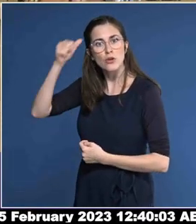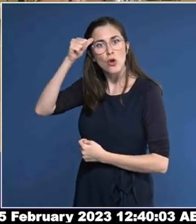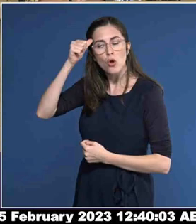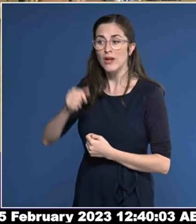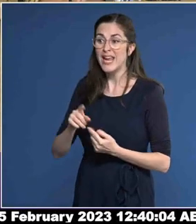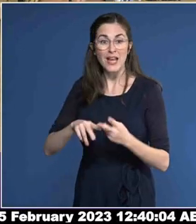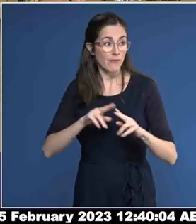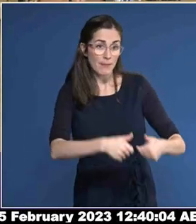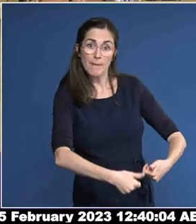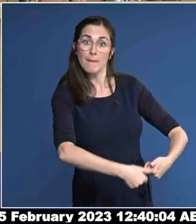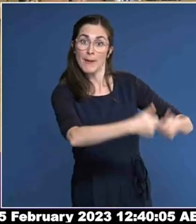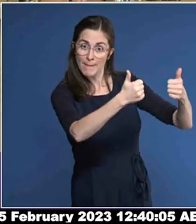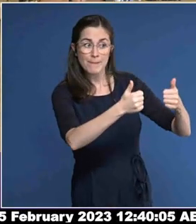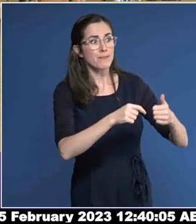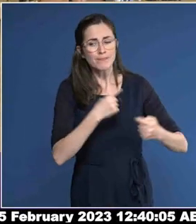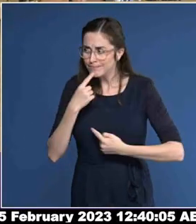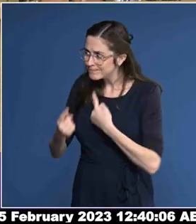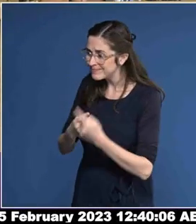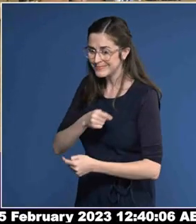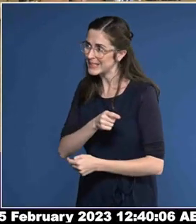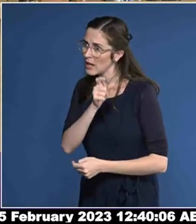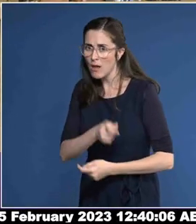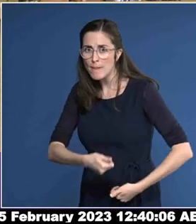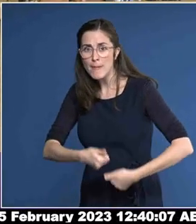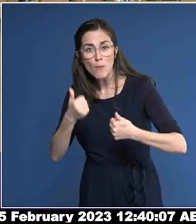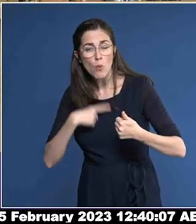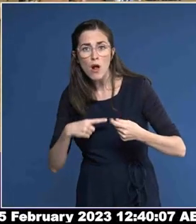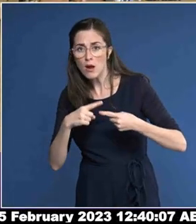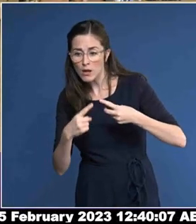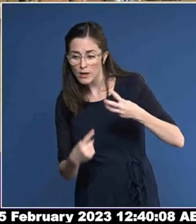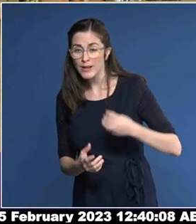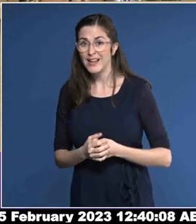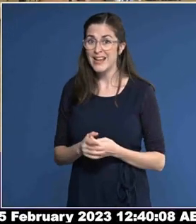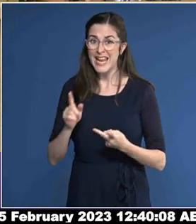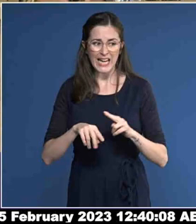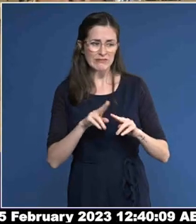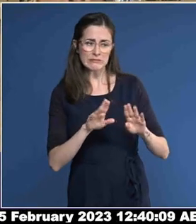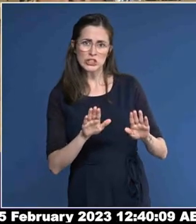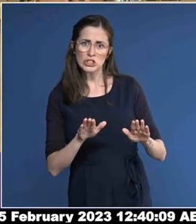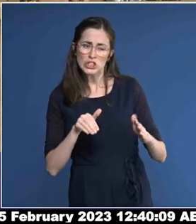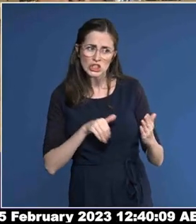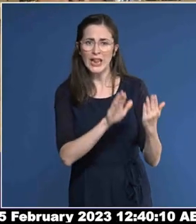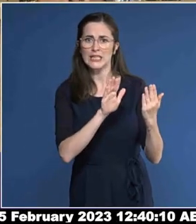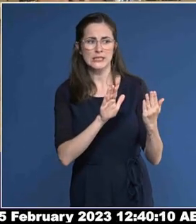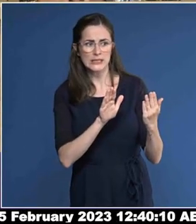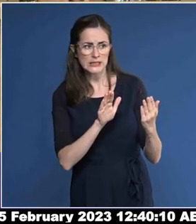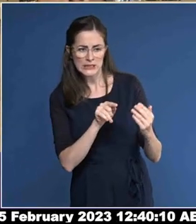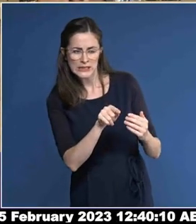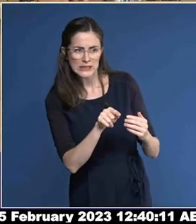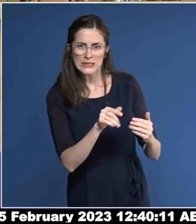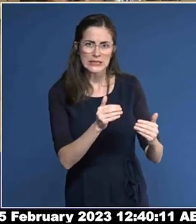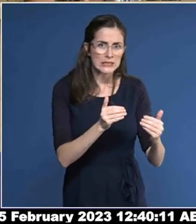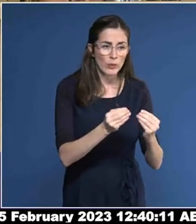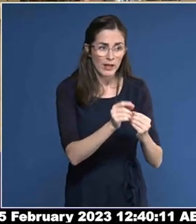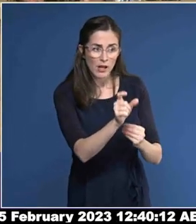where there is challenges with participants is a way of, I guess, in terms of informing